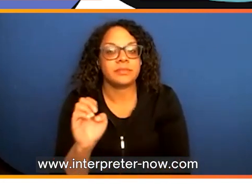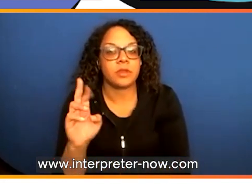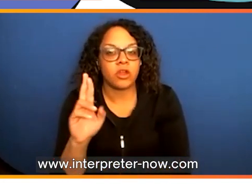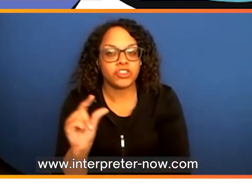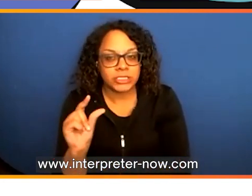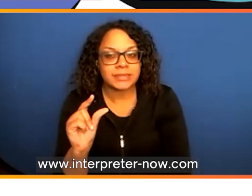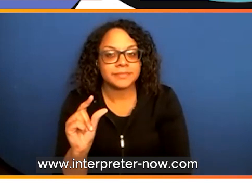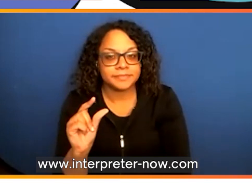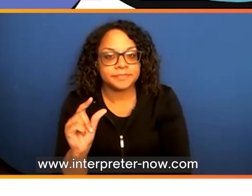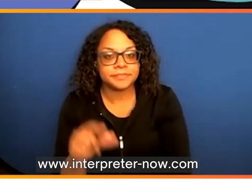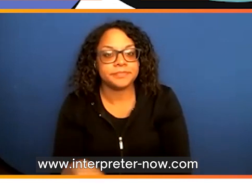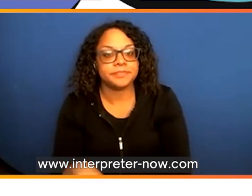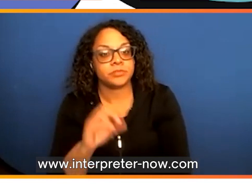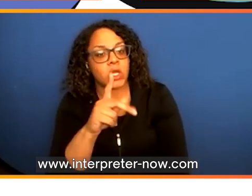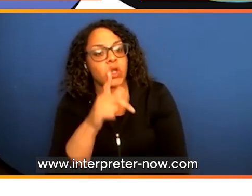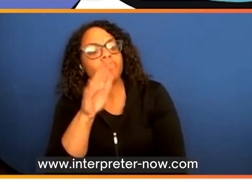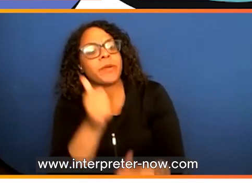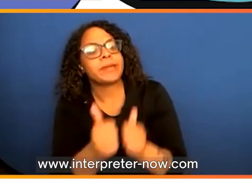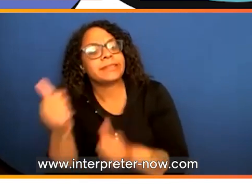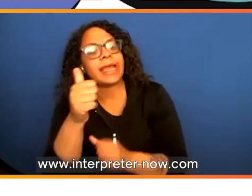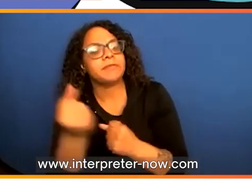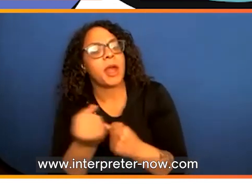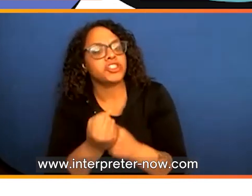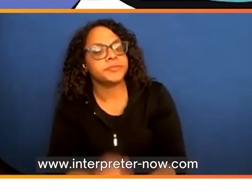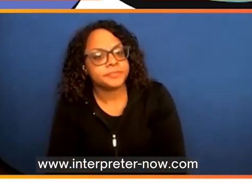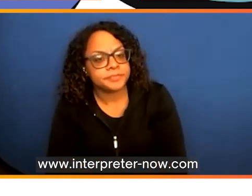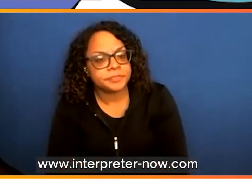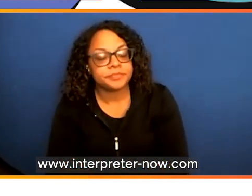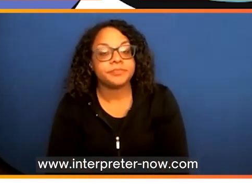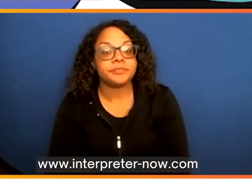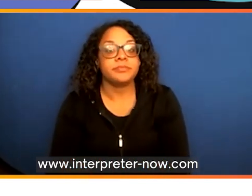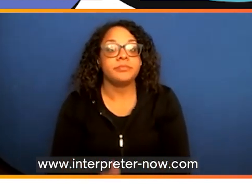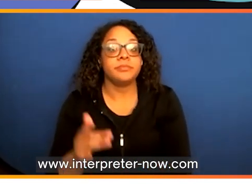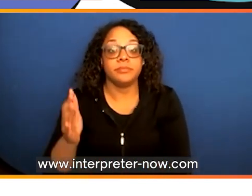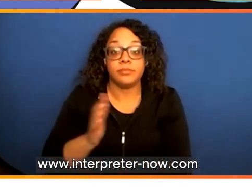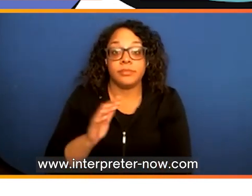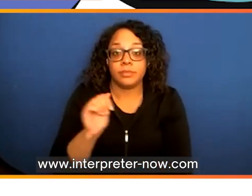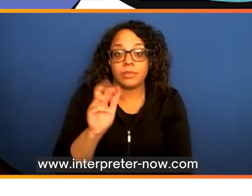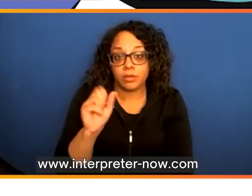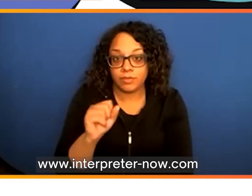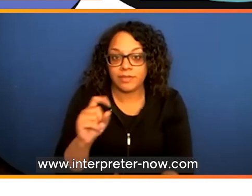sponsor. The Women at AWS organization was like, timeout! You're just figuring out what